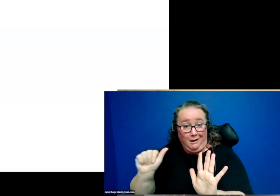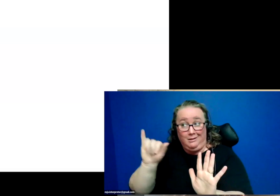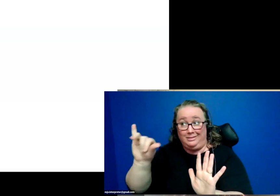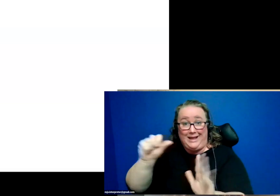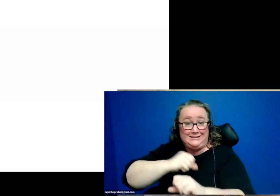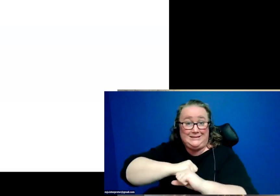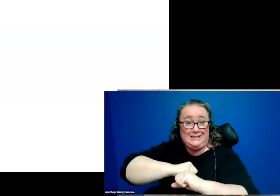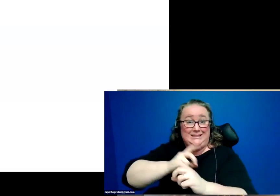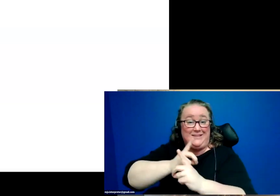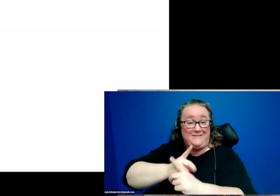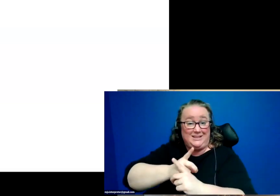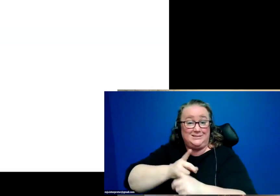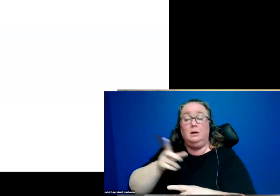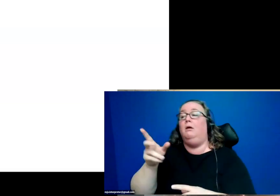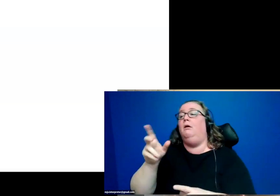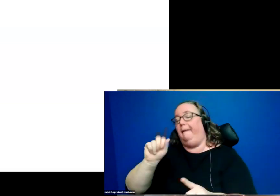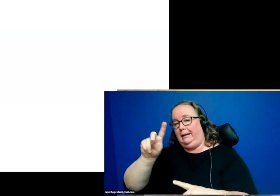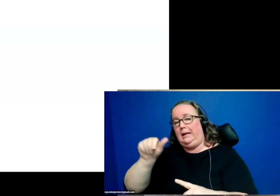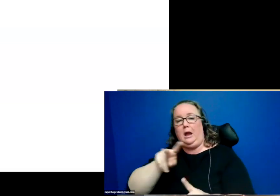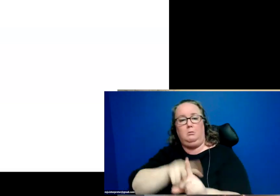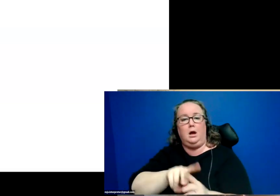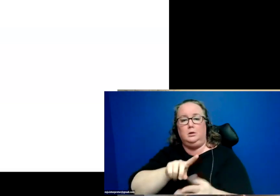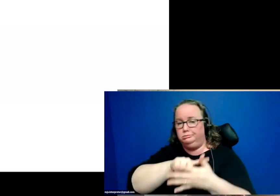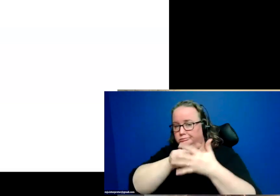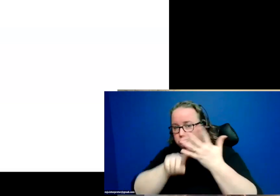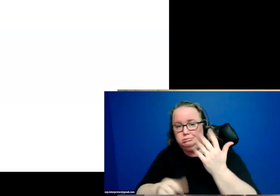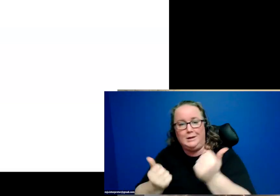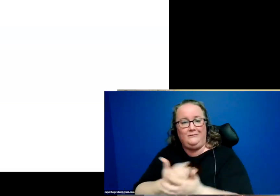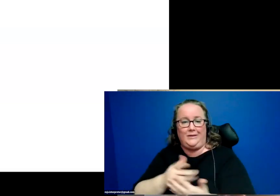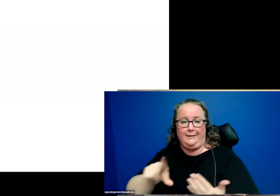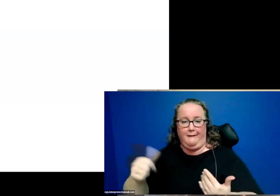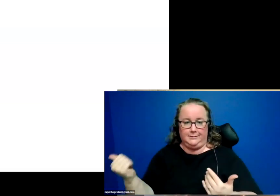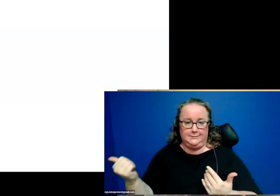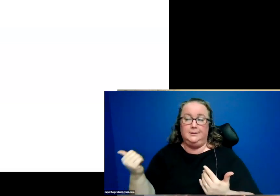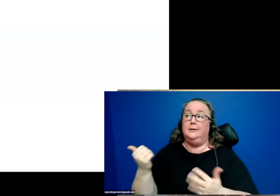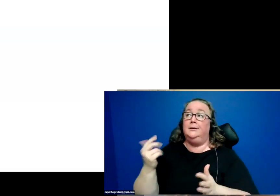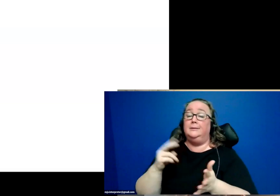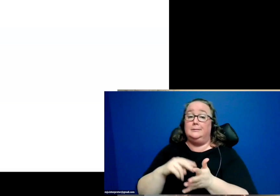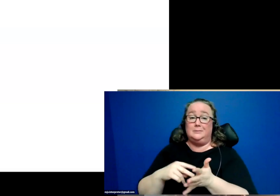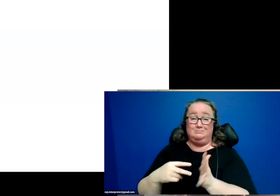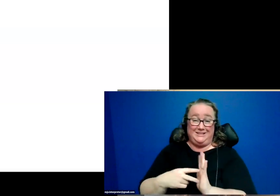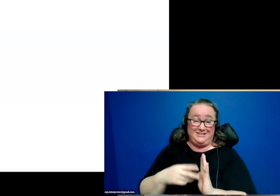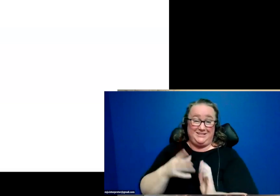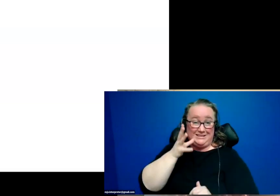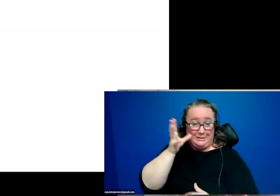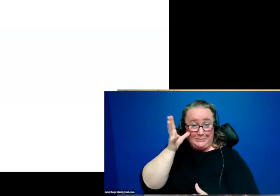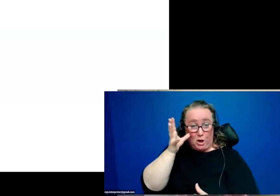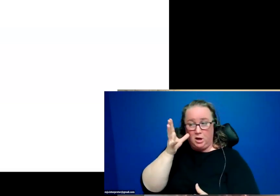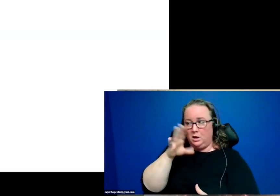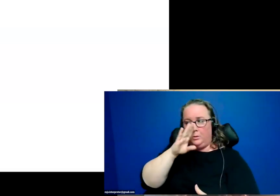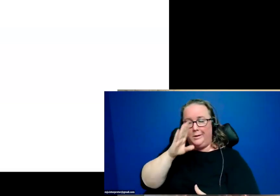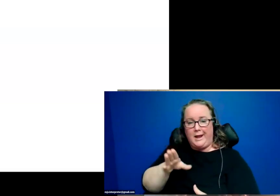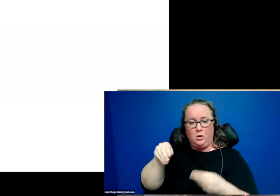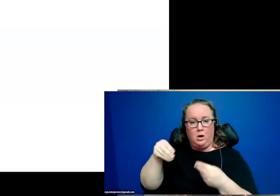The ADA applies up to everything else. And so I think the argument then becomes that the parent wasn't ever offered the opportunity to